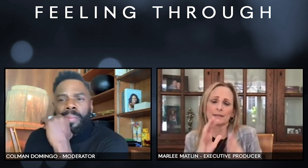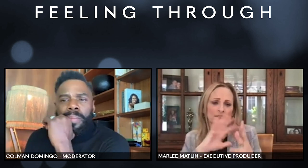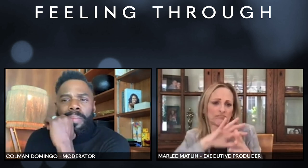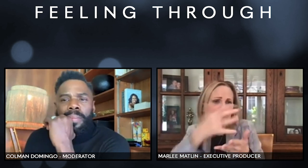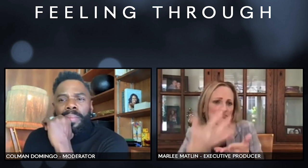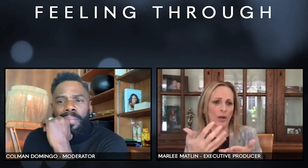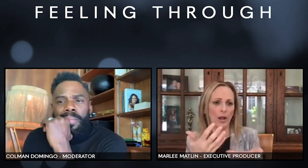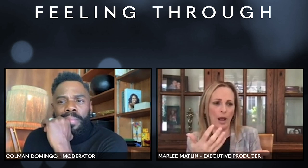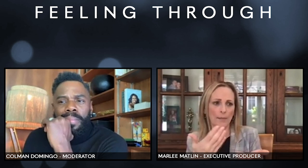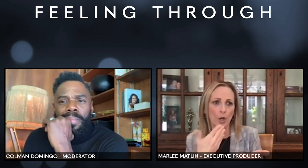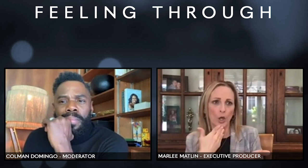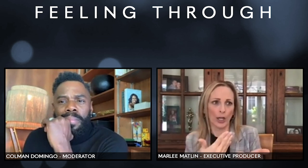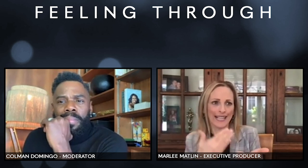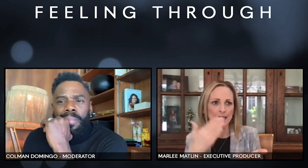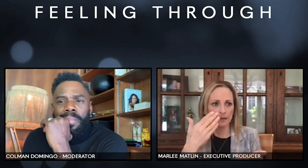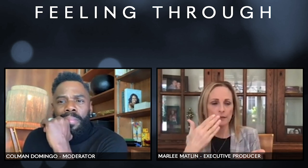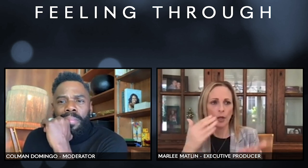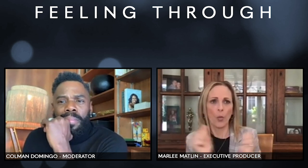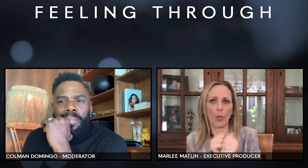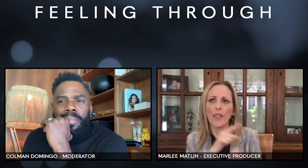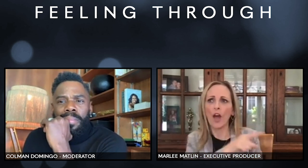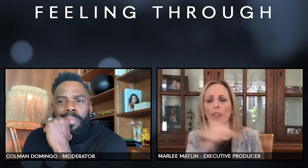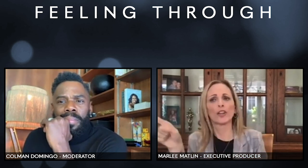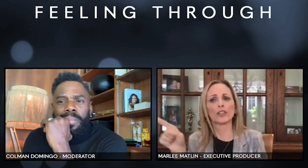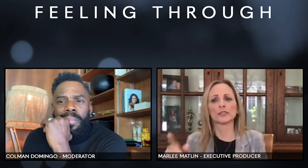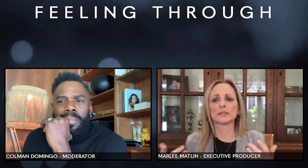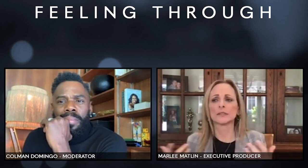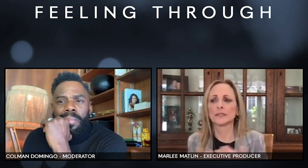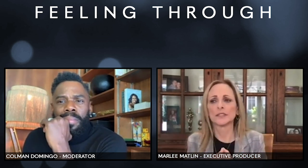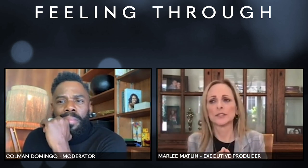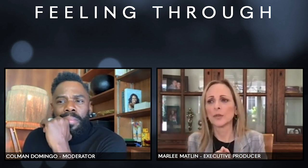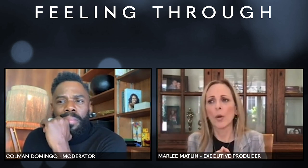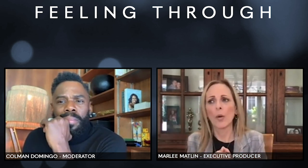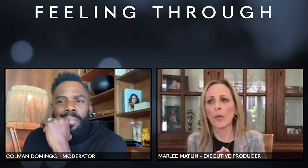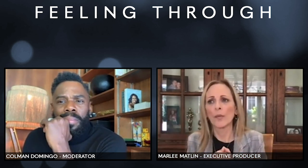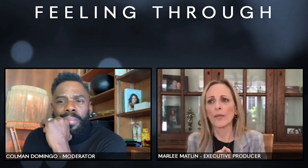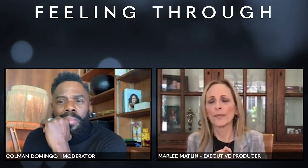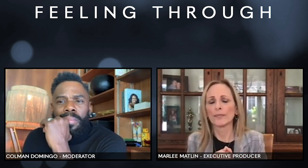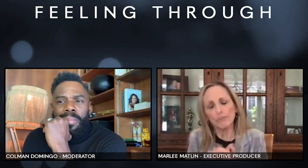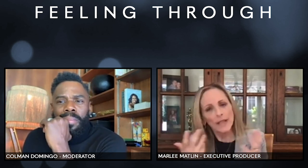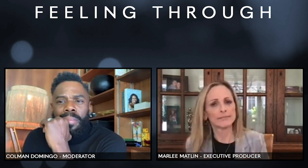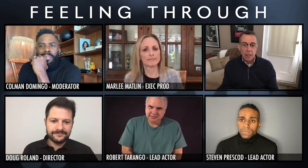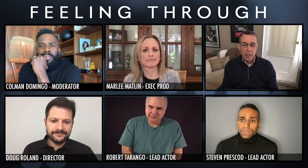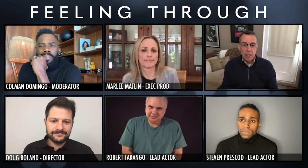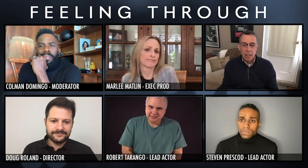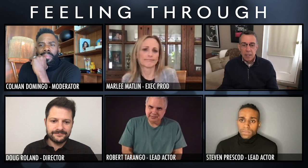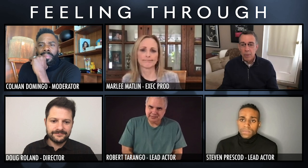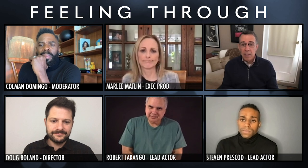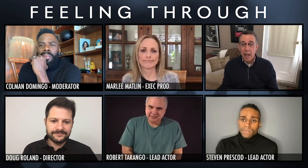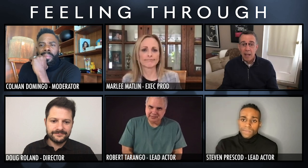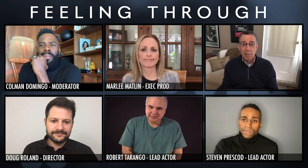to be able to share that. And that's what this film does. It shows how we can do that. It's simple as that.